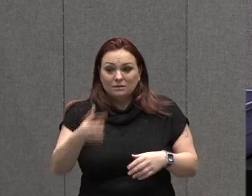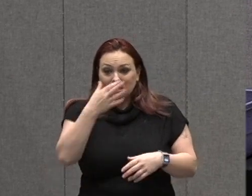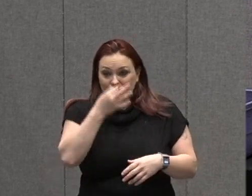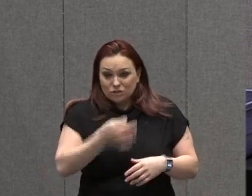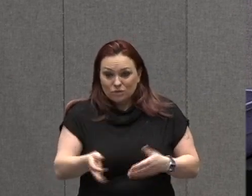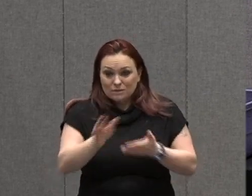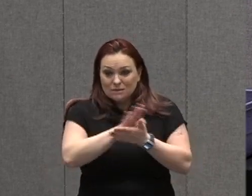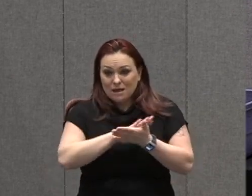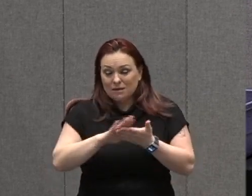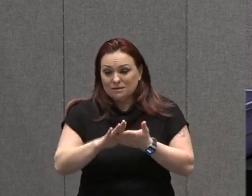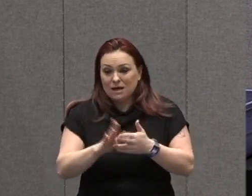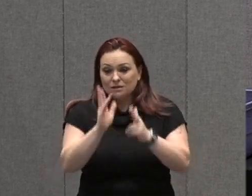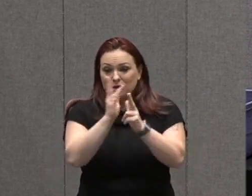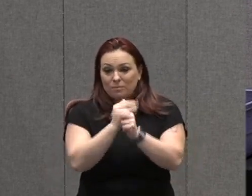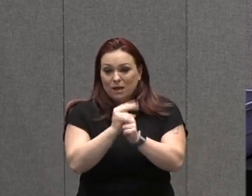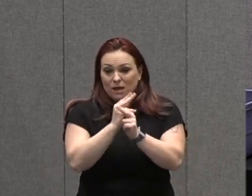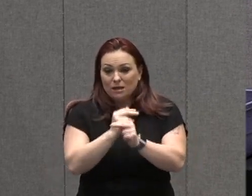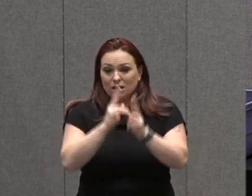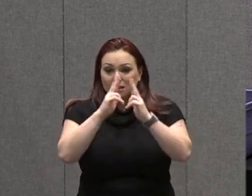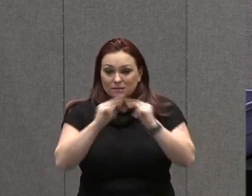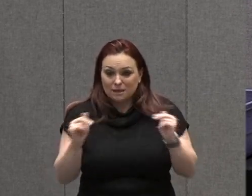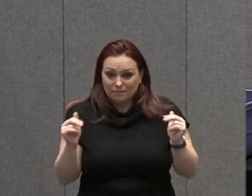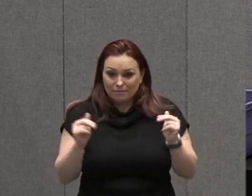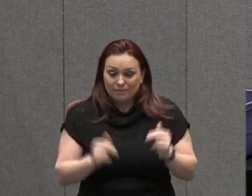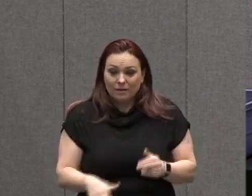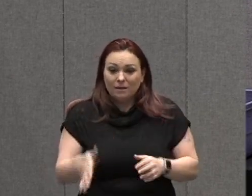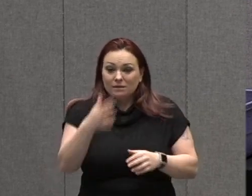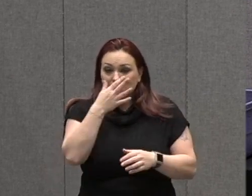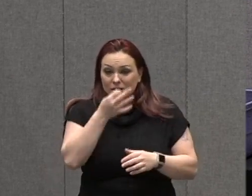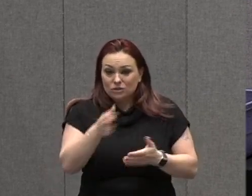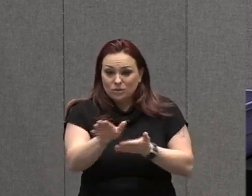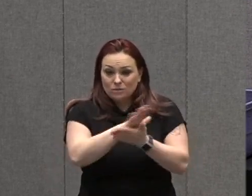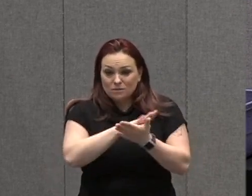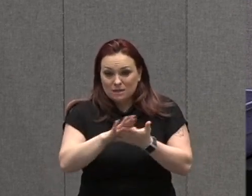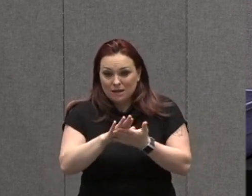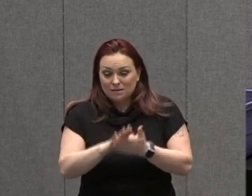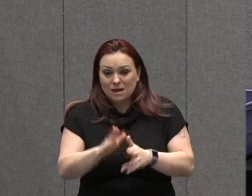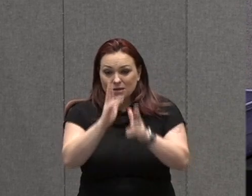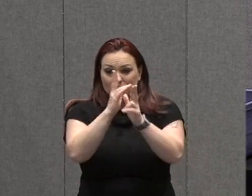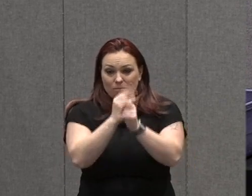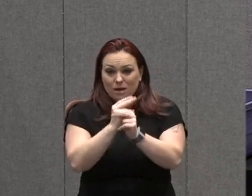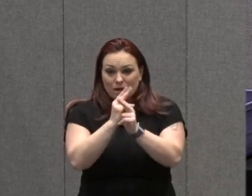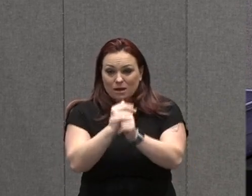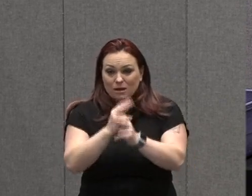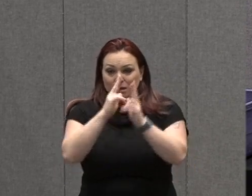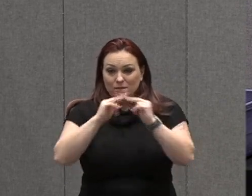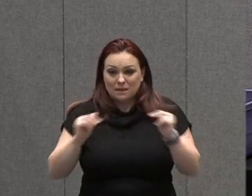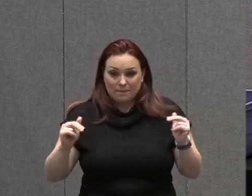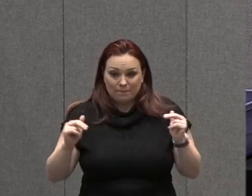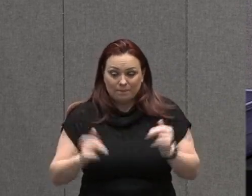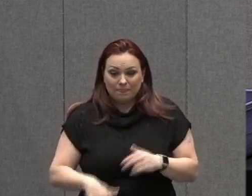Tissue sanitizer bunny tape.